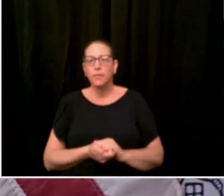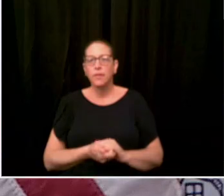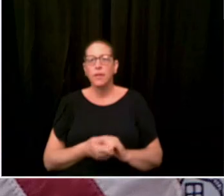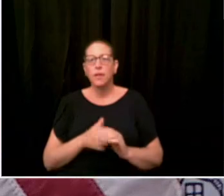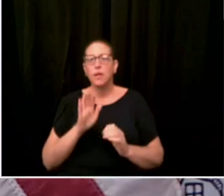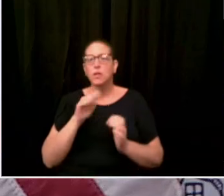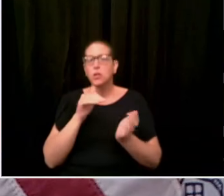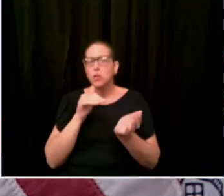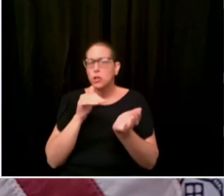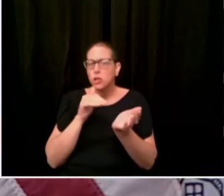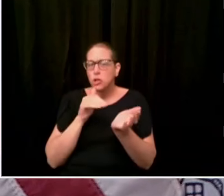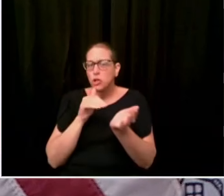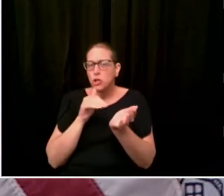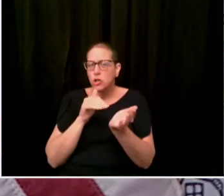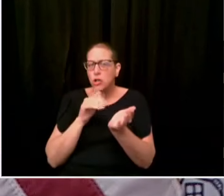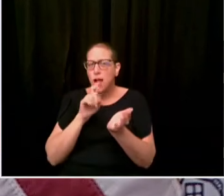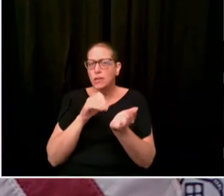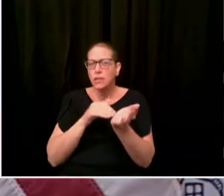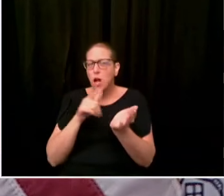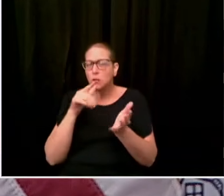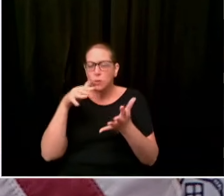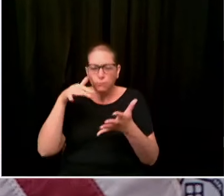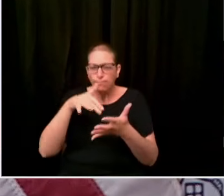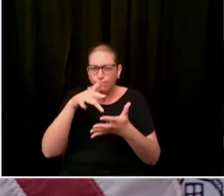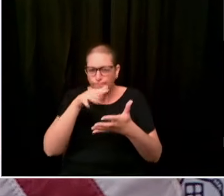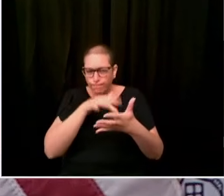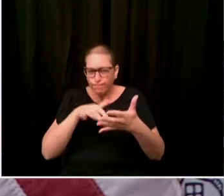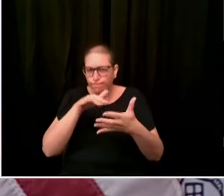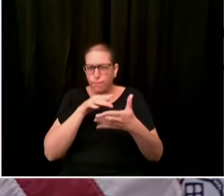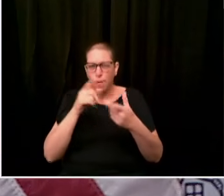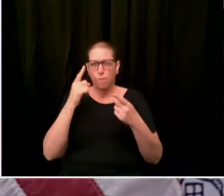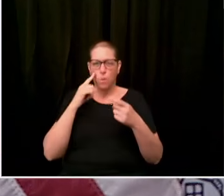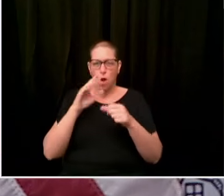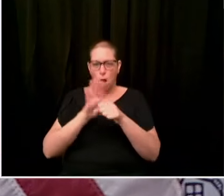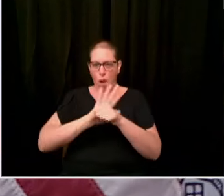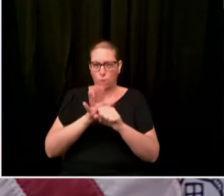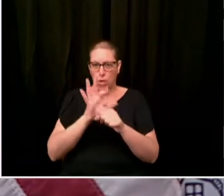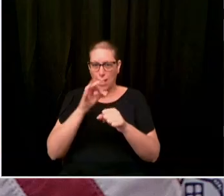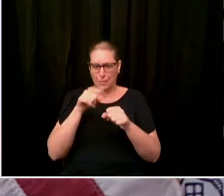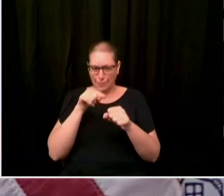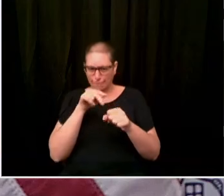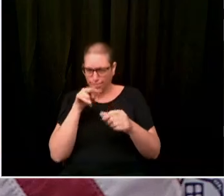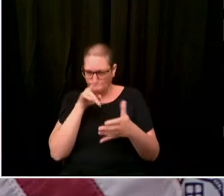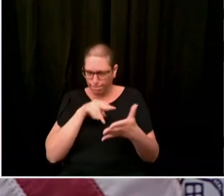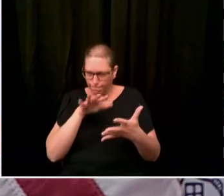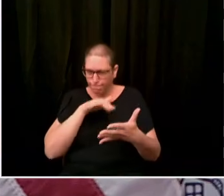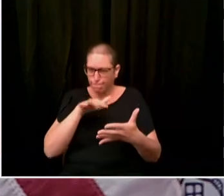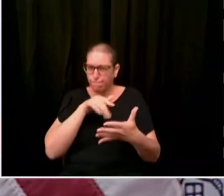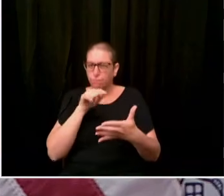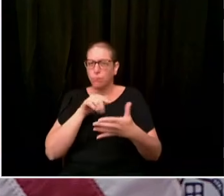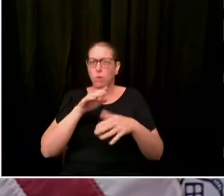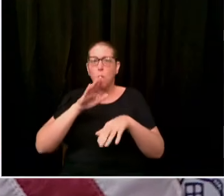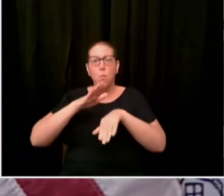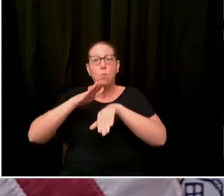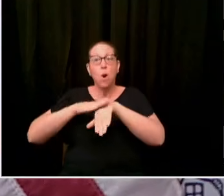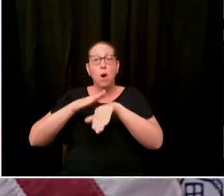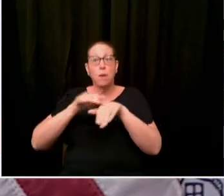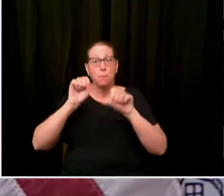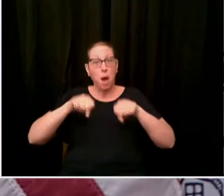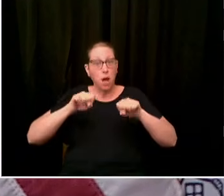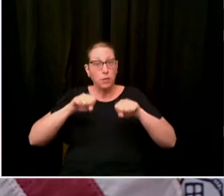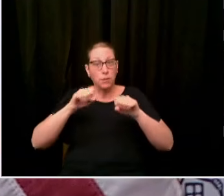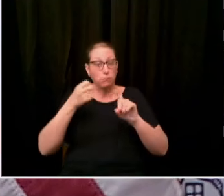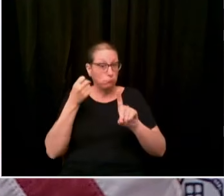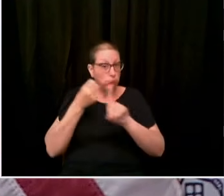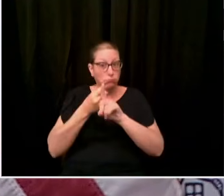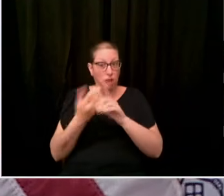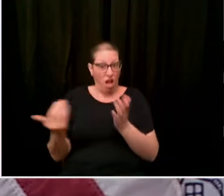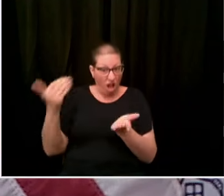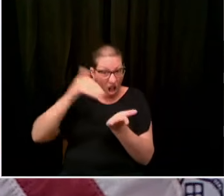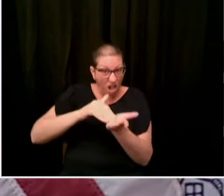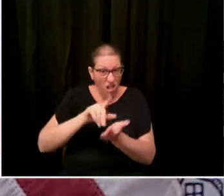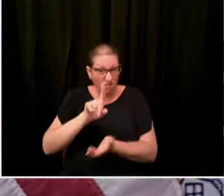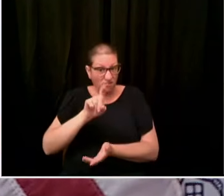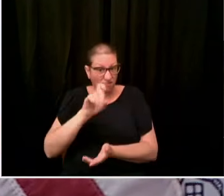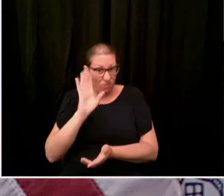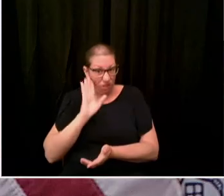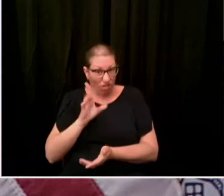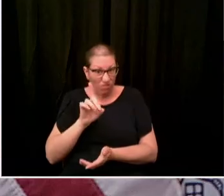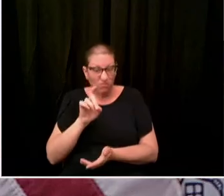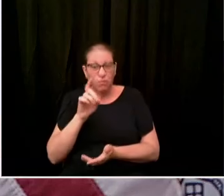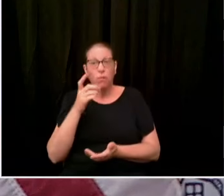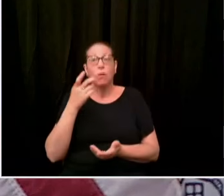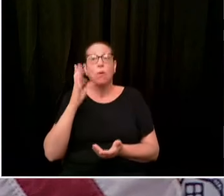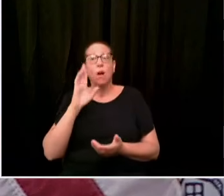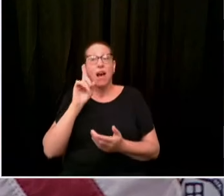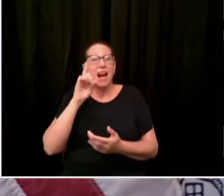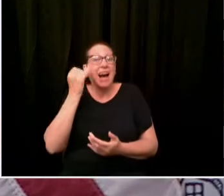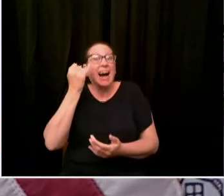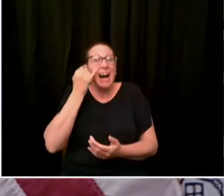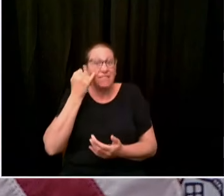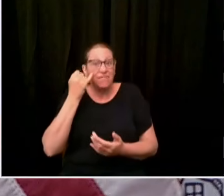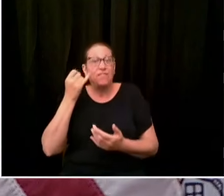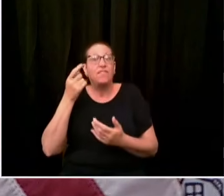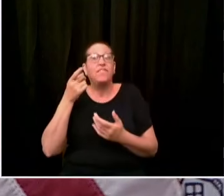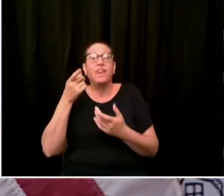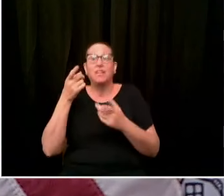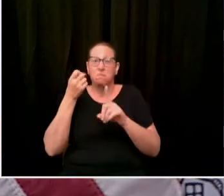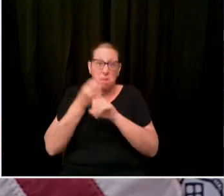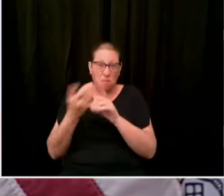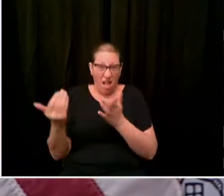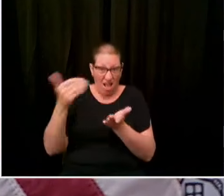NUMBER ONE, I